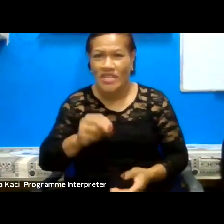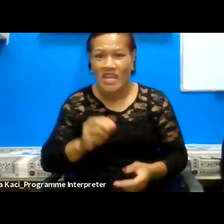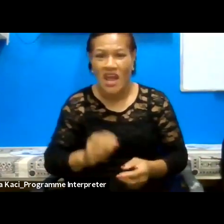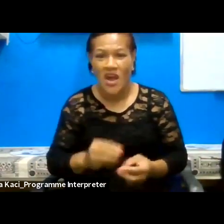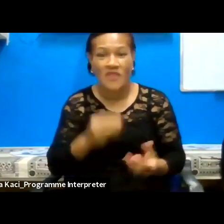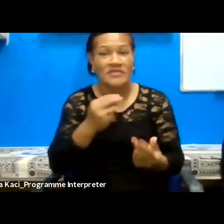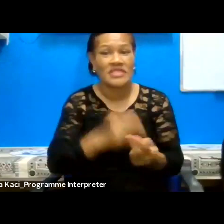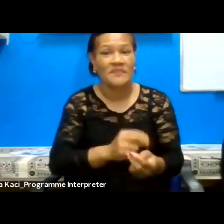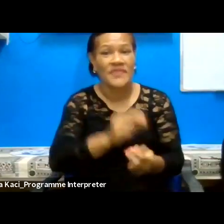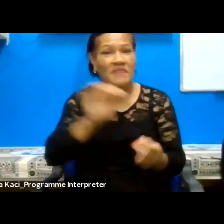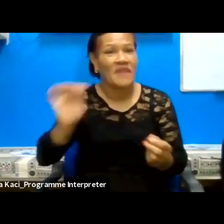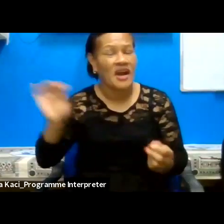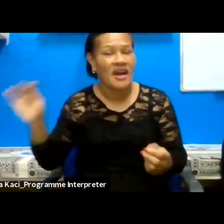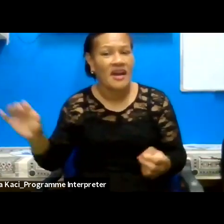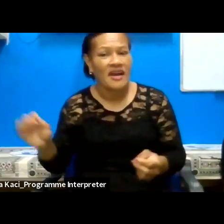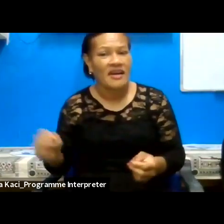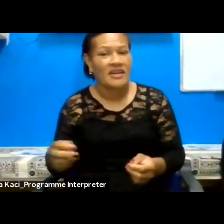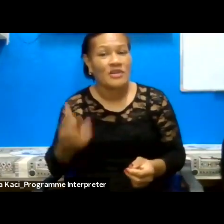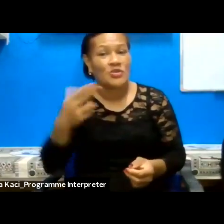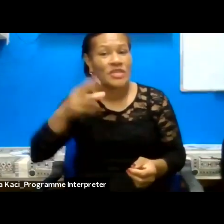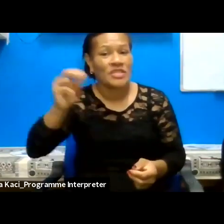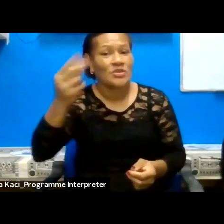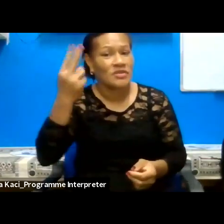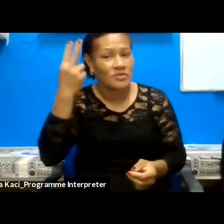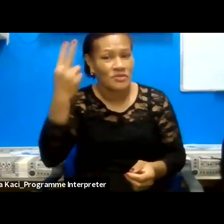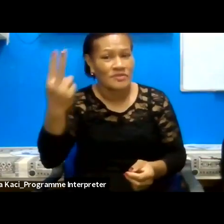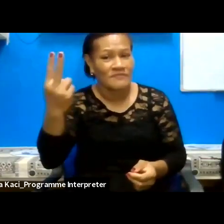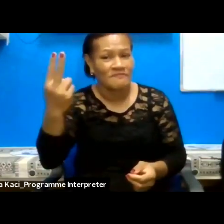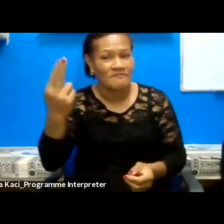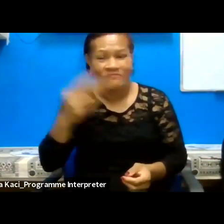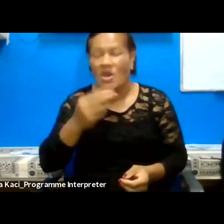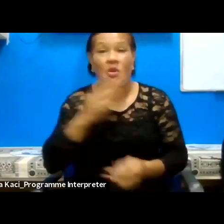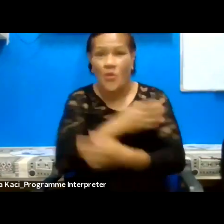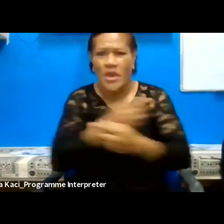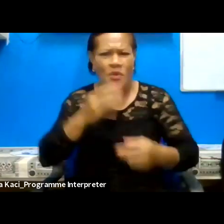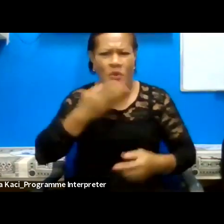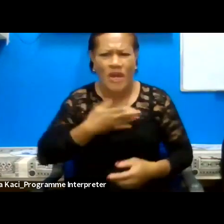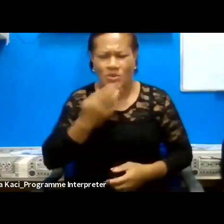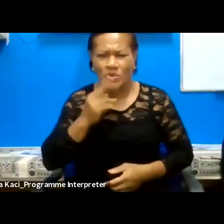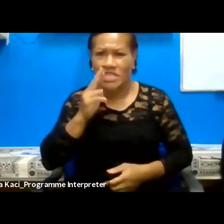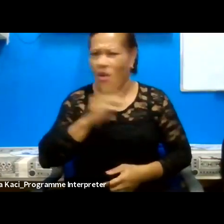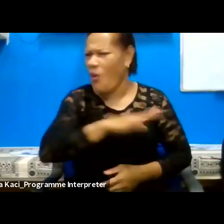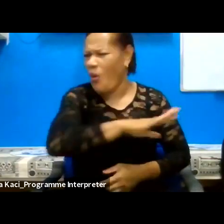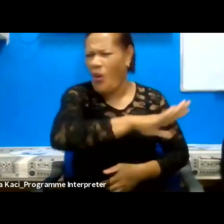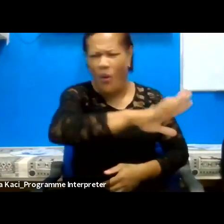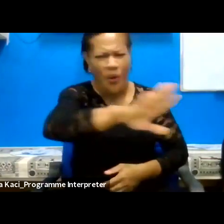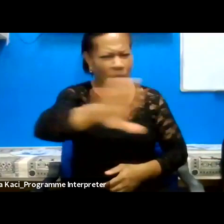are going to join the pledge for us this morning,